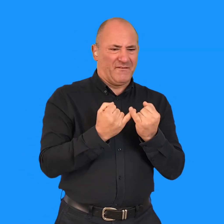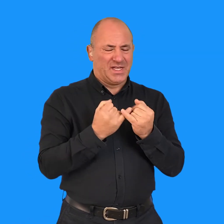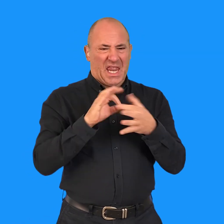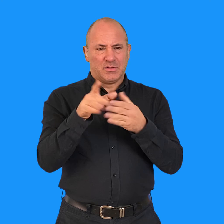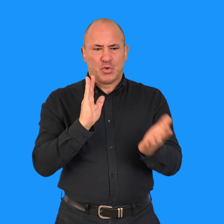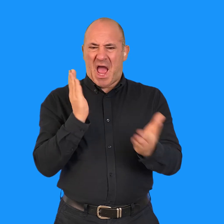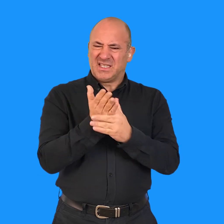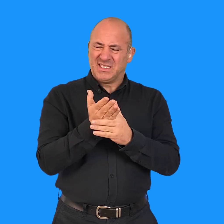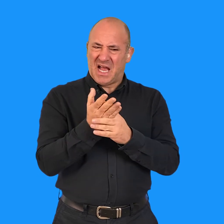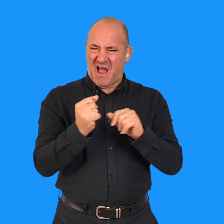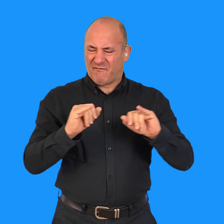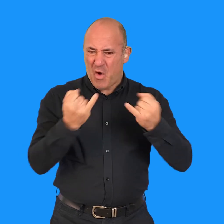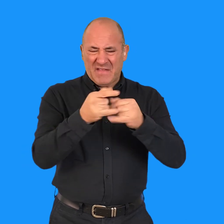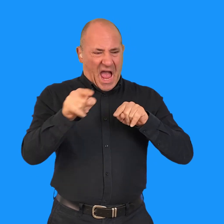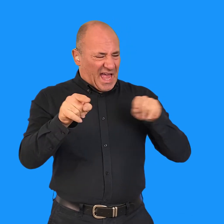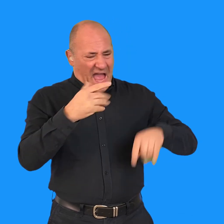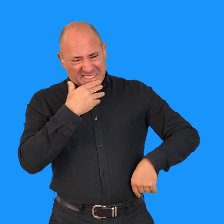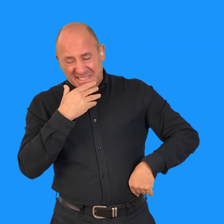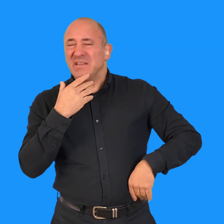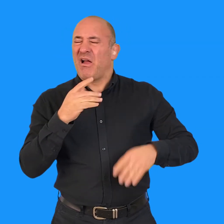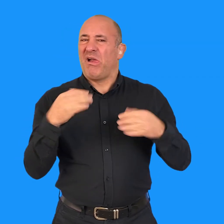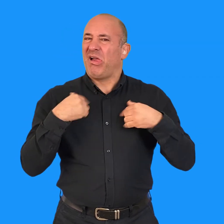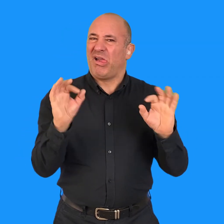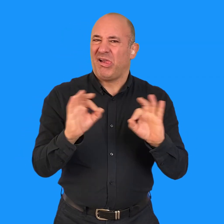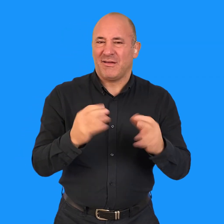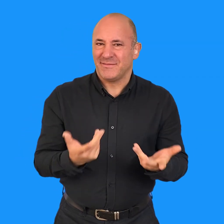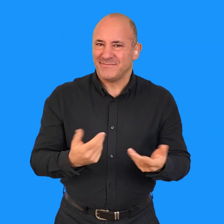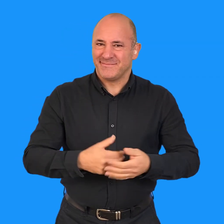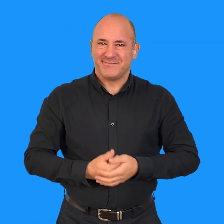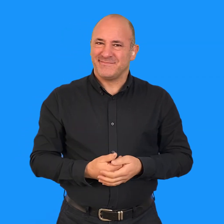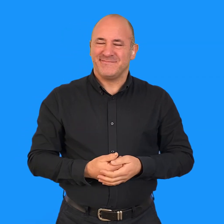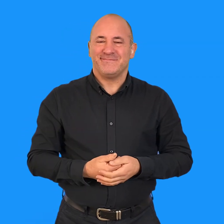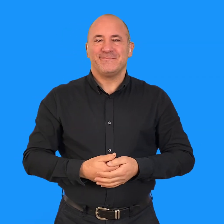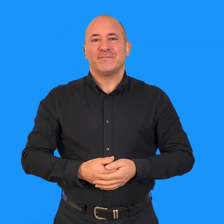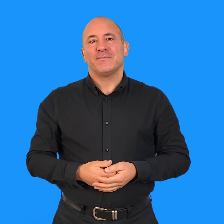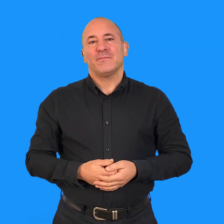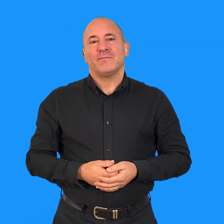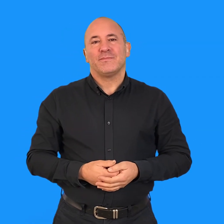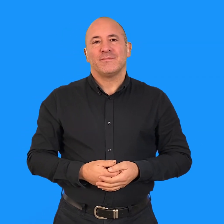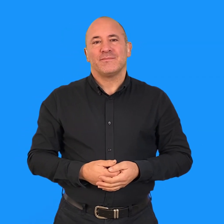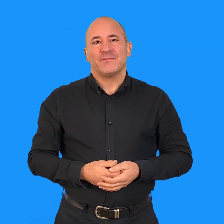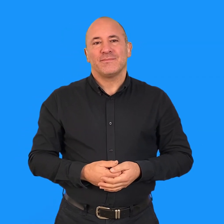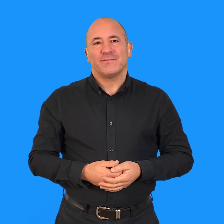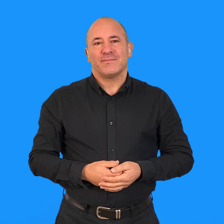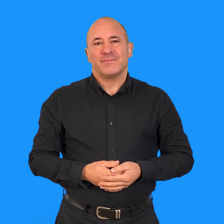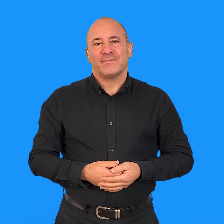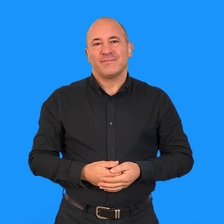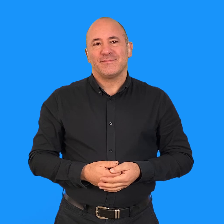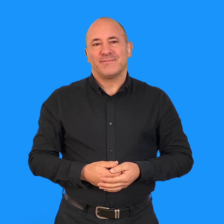So those are just some of the practical things, but we don't really experience conflict in terms of access.